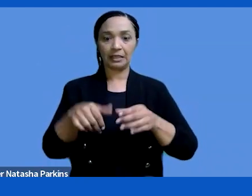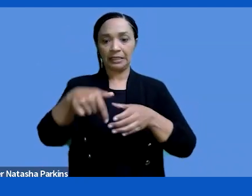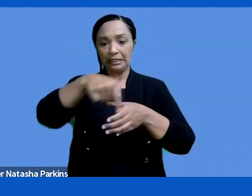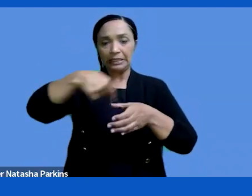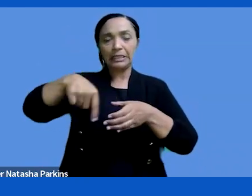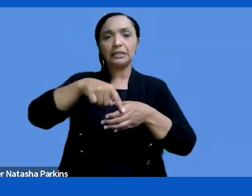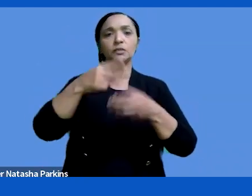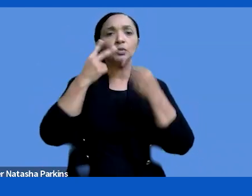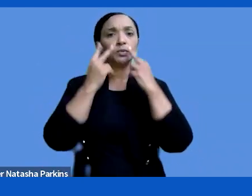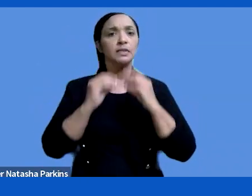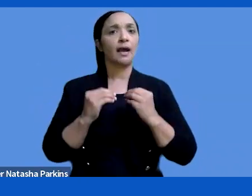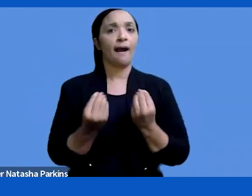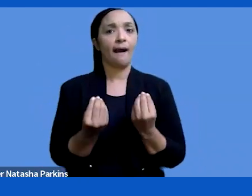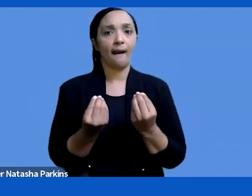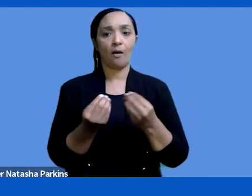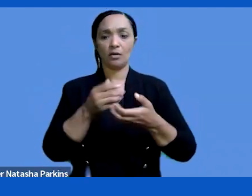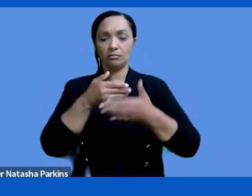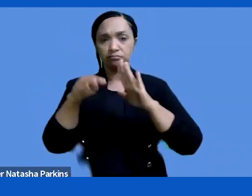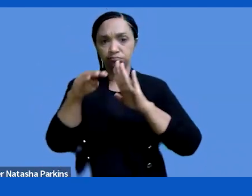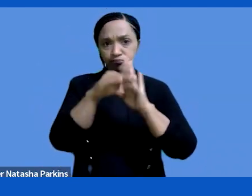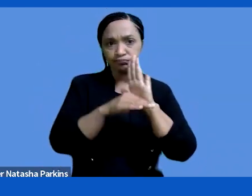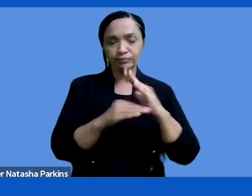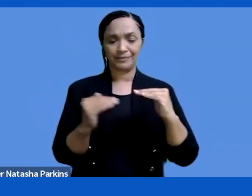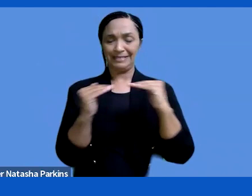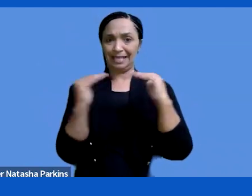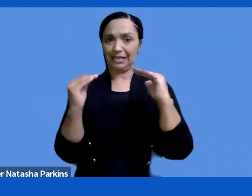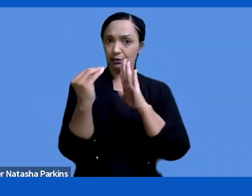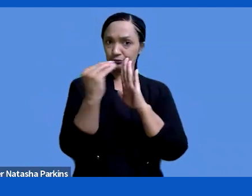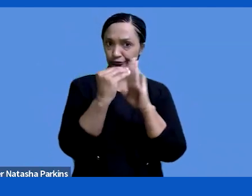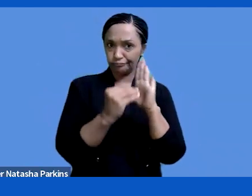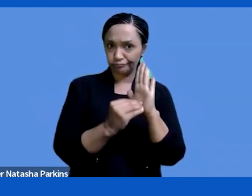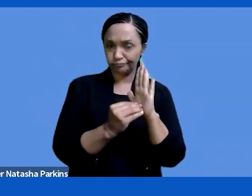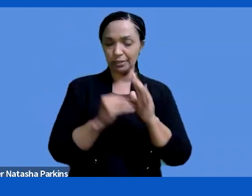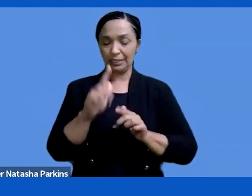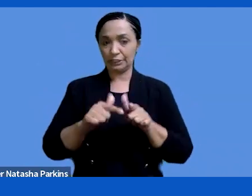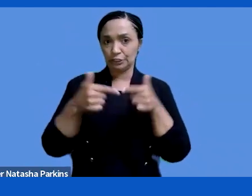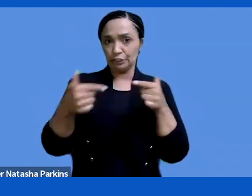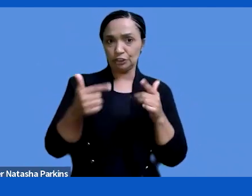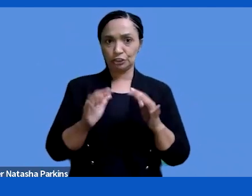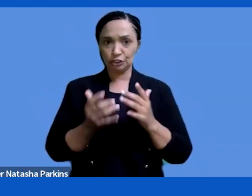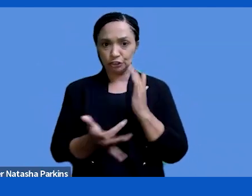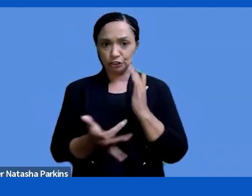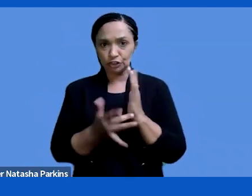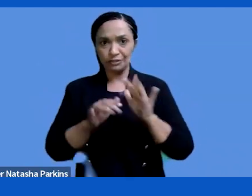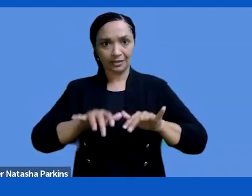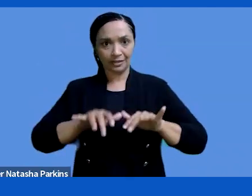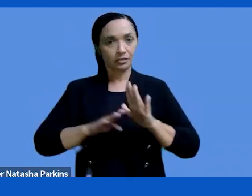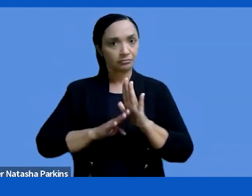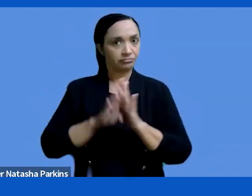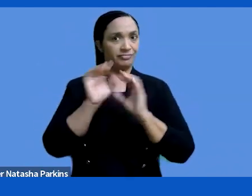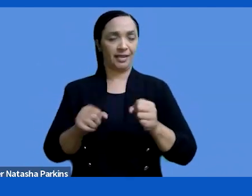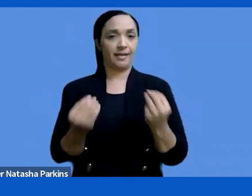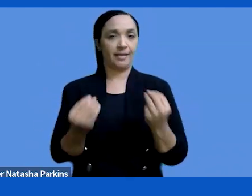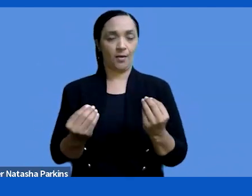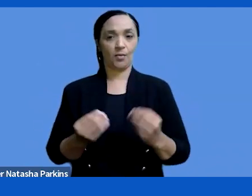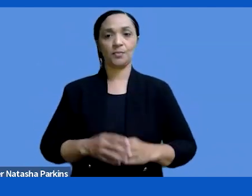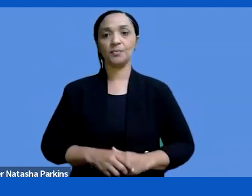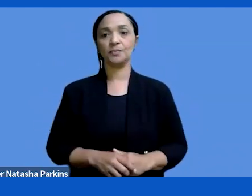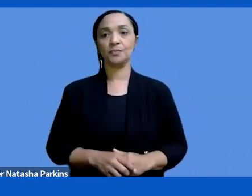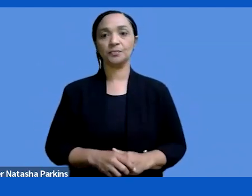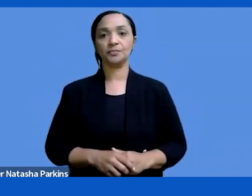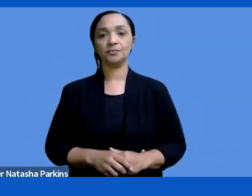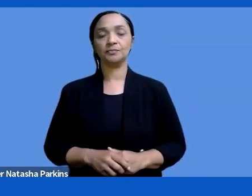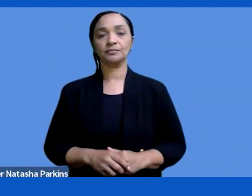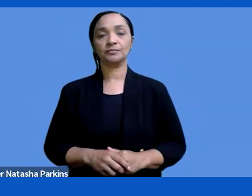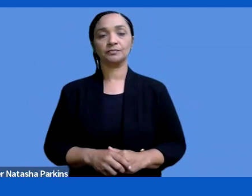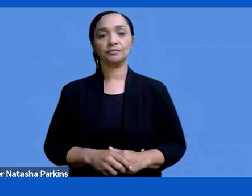standards and fostering digitalization. So today, I will provide you with a brief